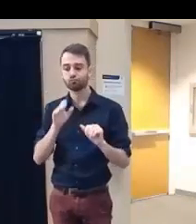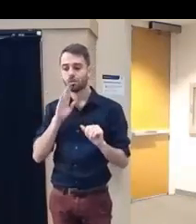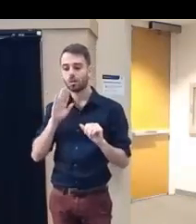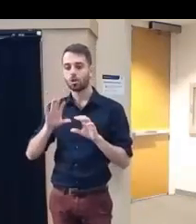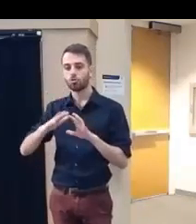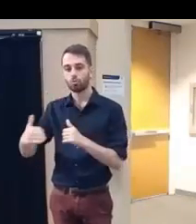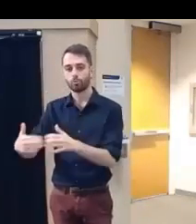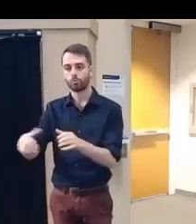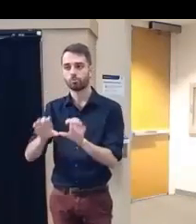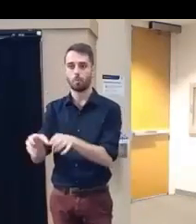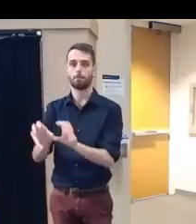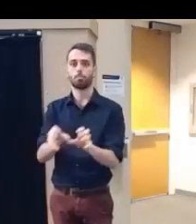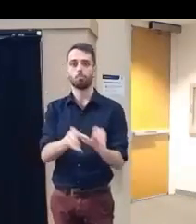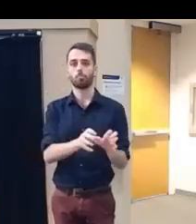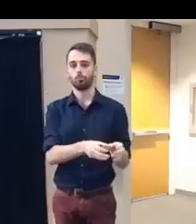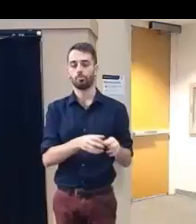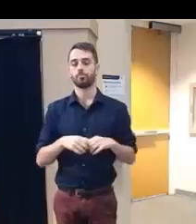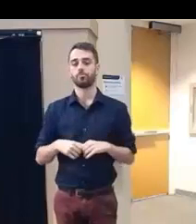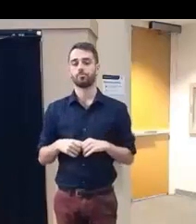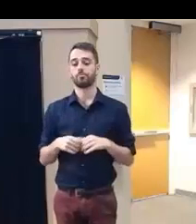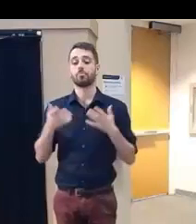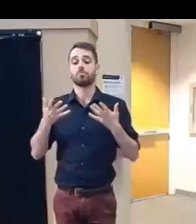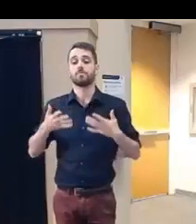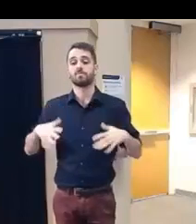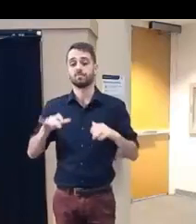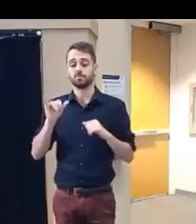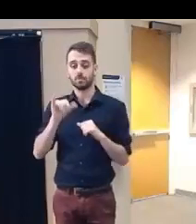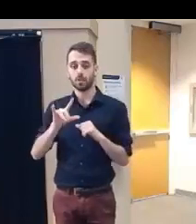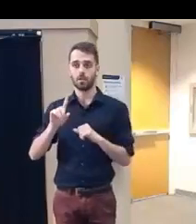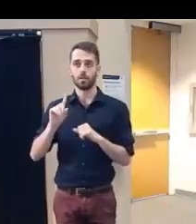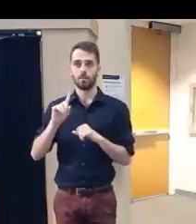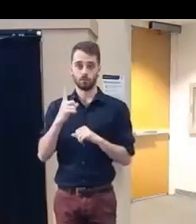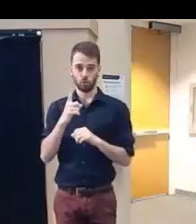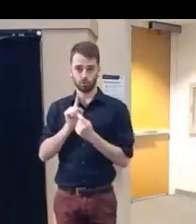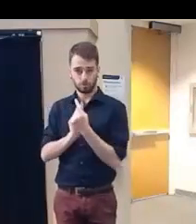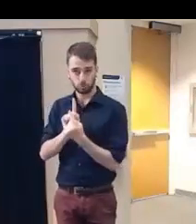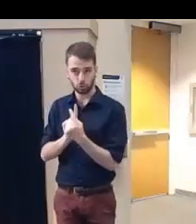first meeting in person and really sort sort of had to figure out how do we how do we do that